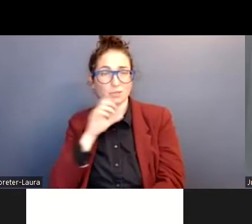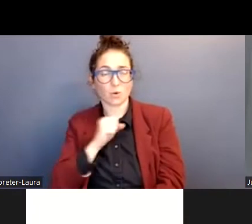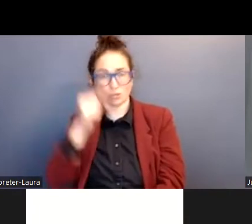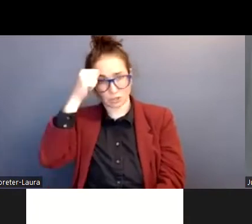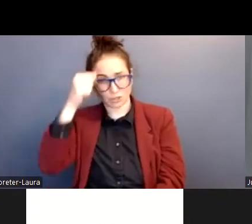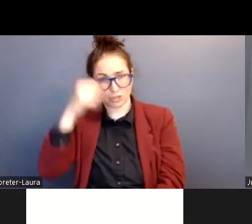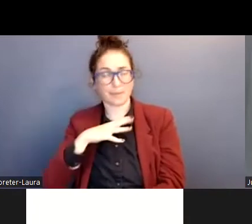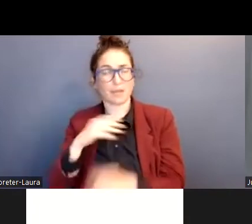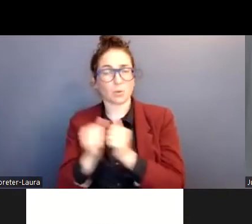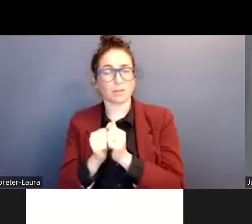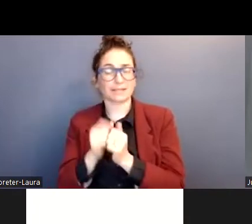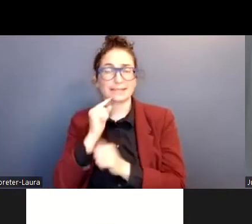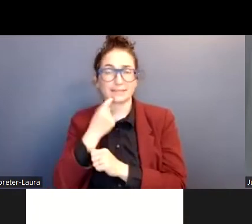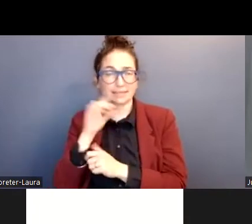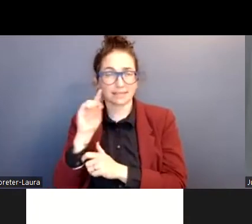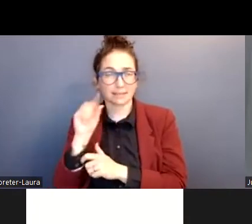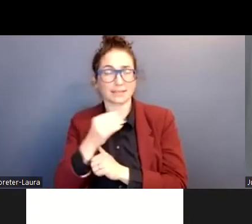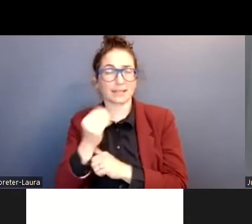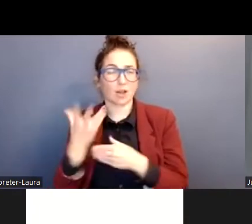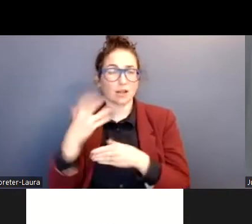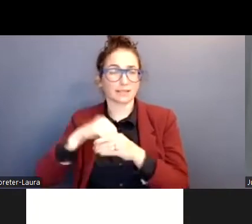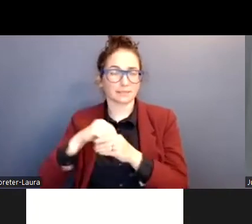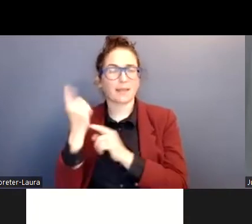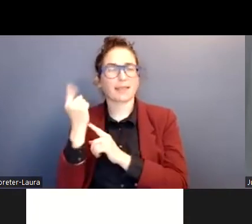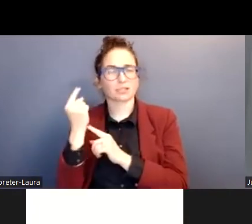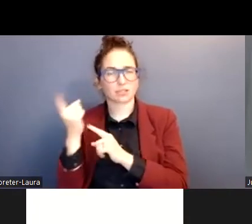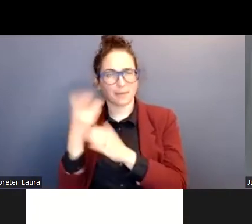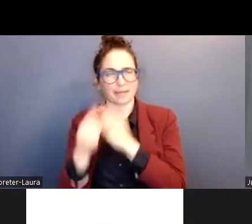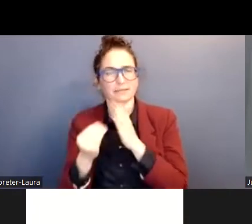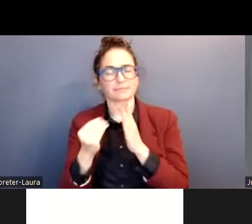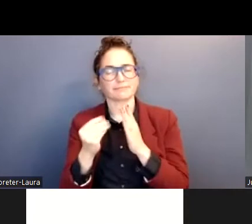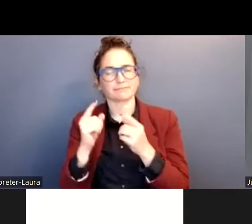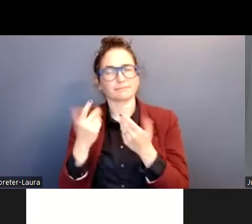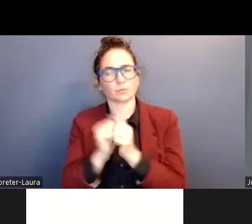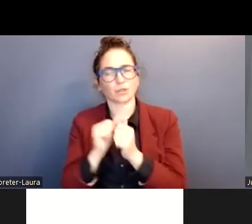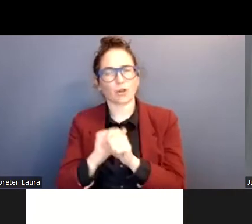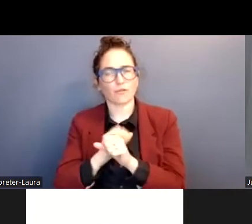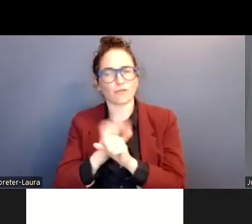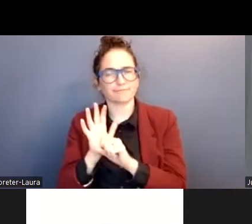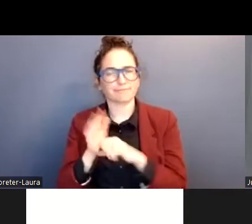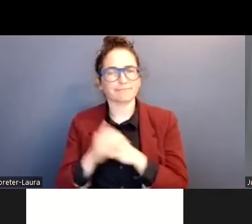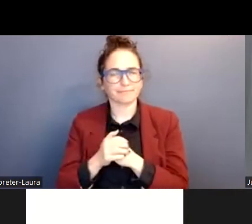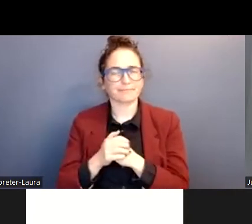autism. Last year, he passed away due to COVID. There was a lack of support and medical